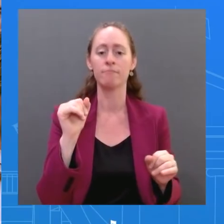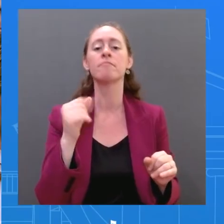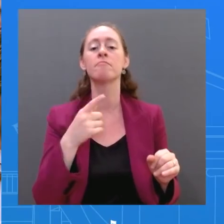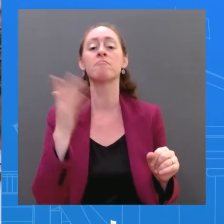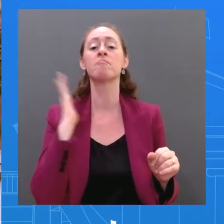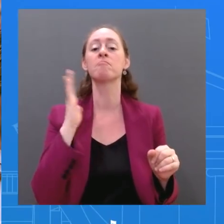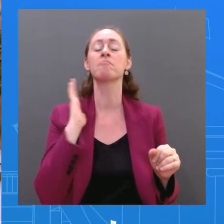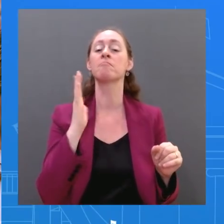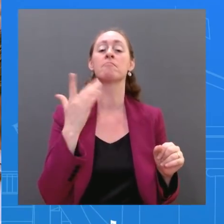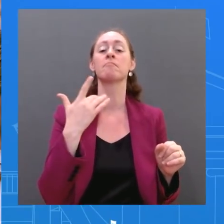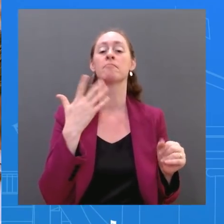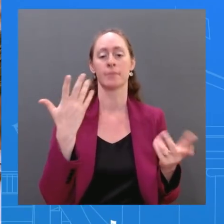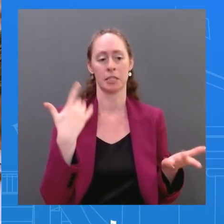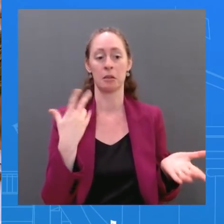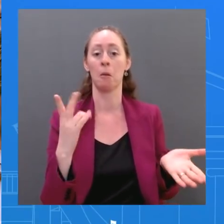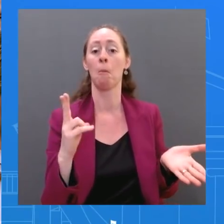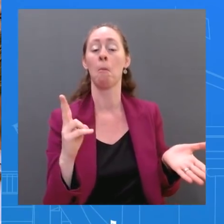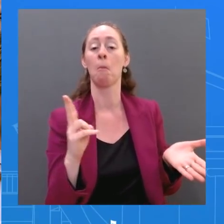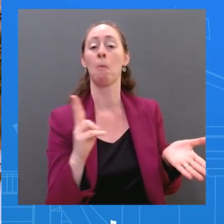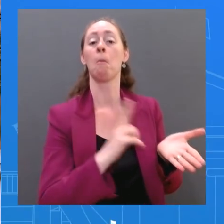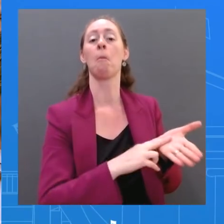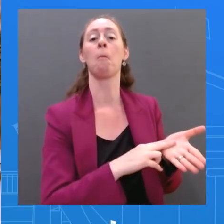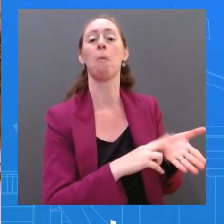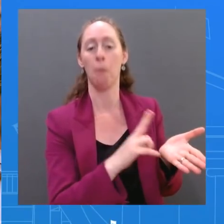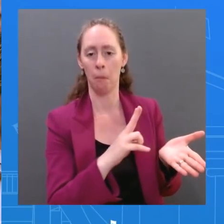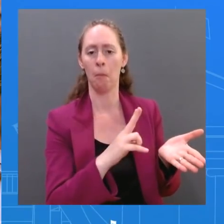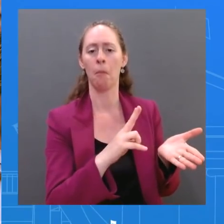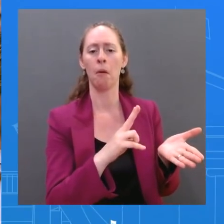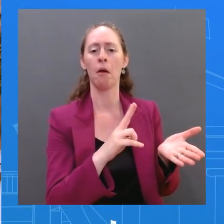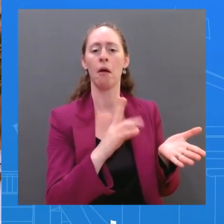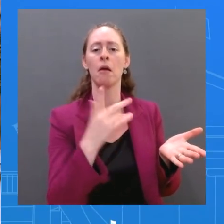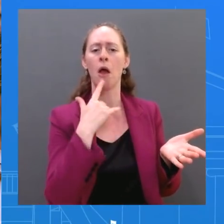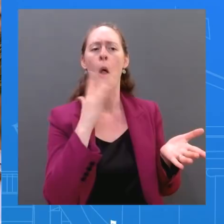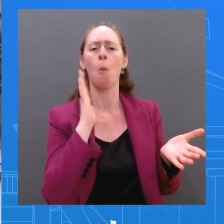And can you give any sort of a preview of his message?